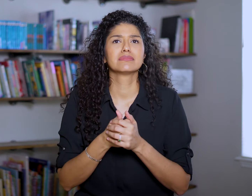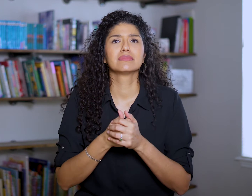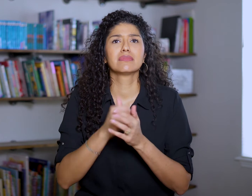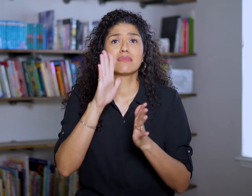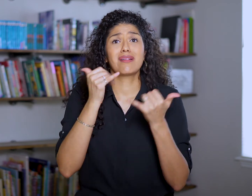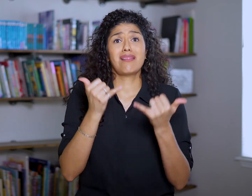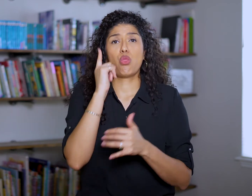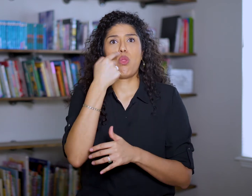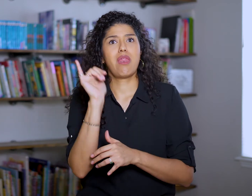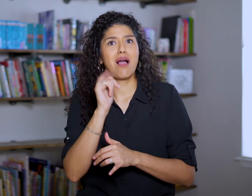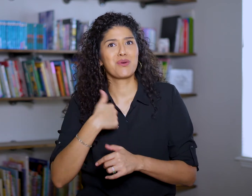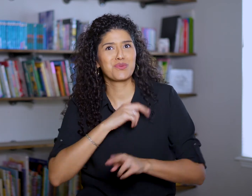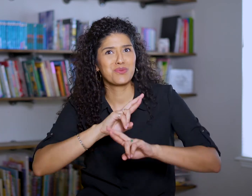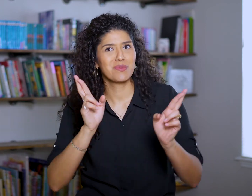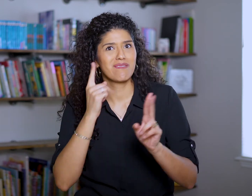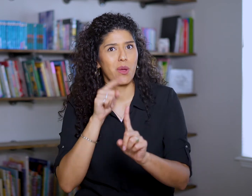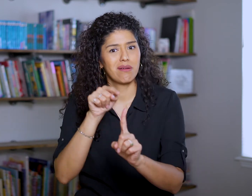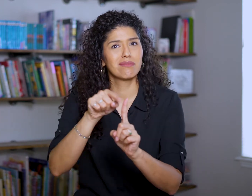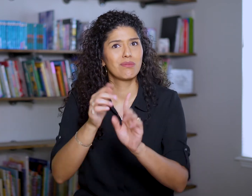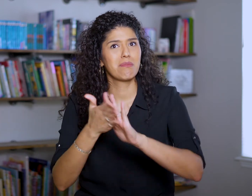At this point, it looks like we’re poised for David